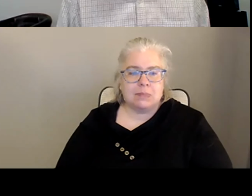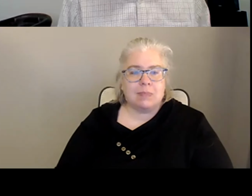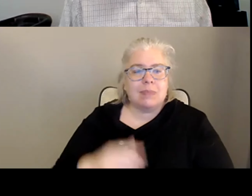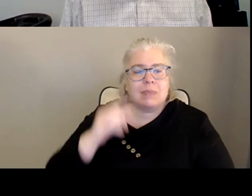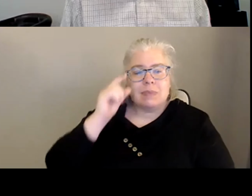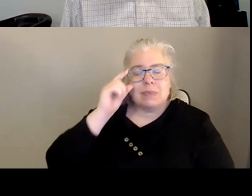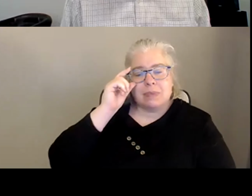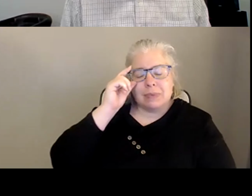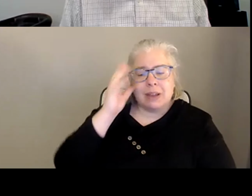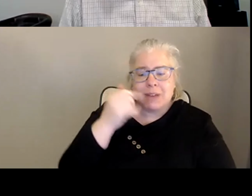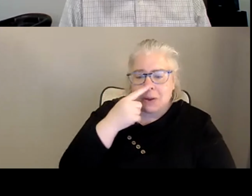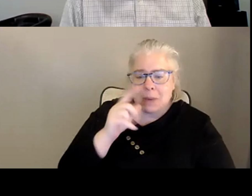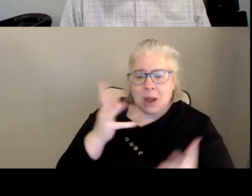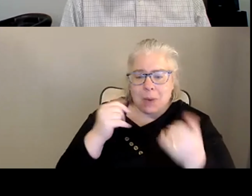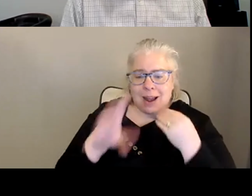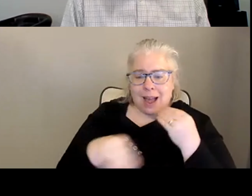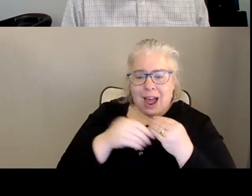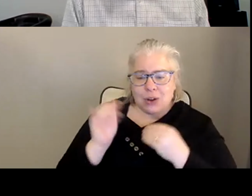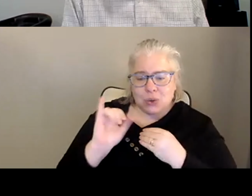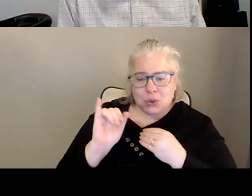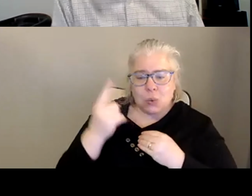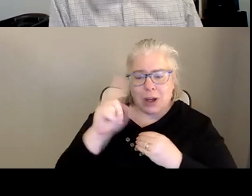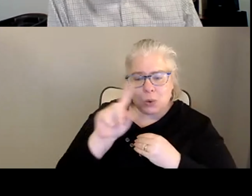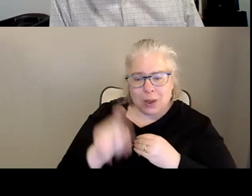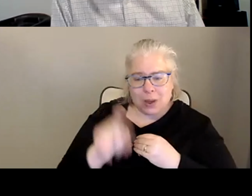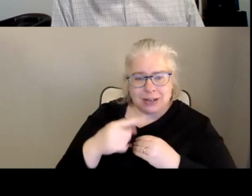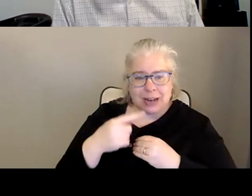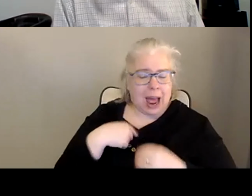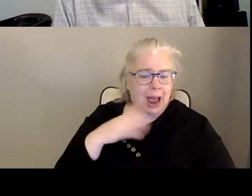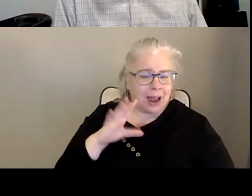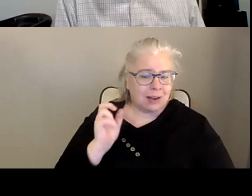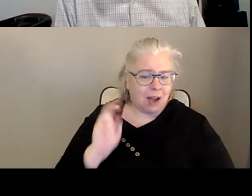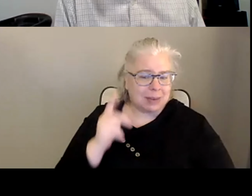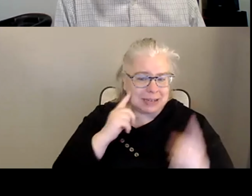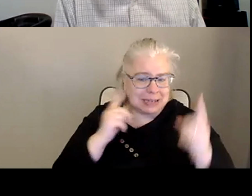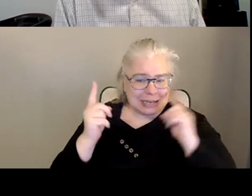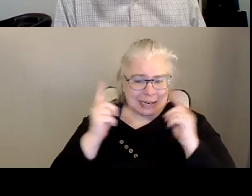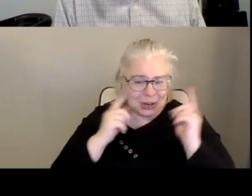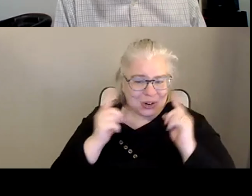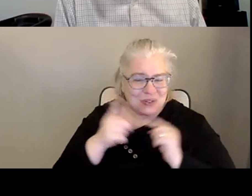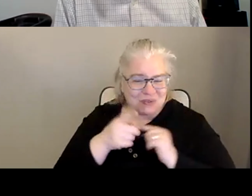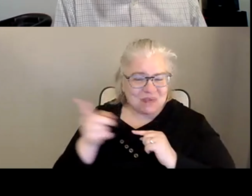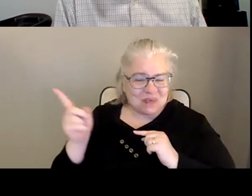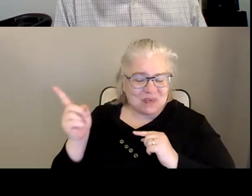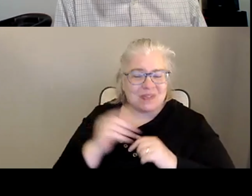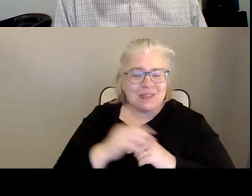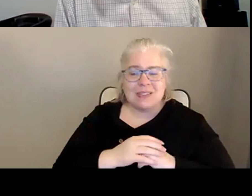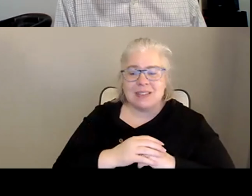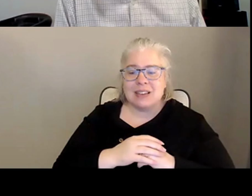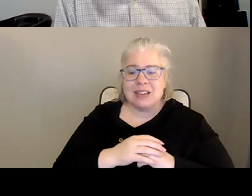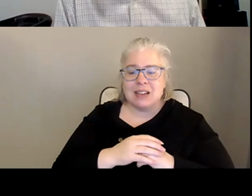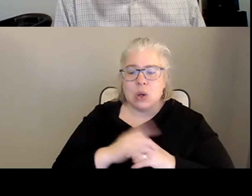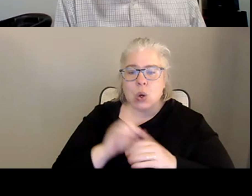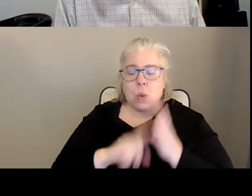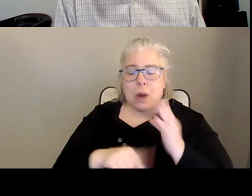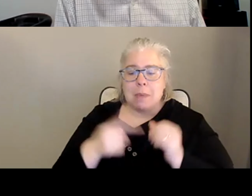If I can, I want to add to one question that I commonly get in general. Is what about Google translate?